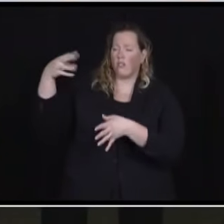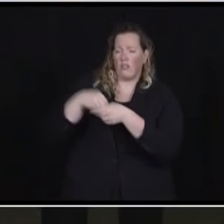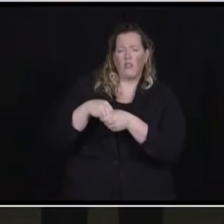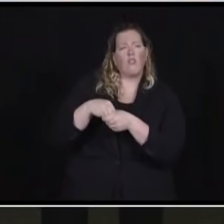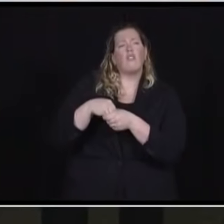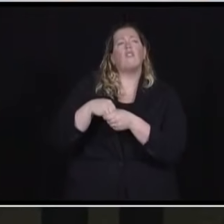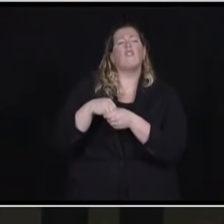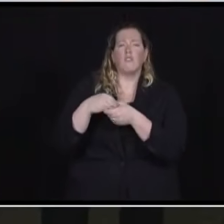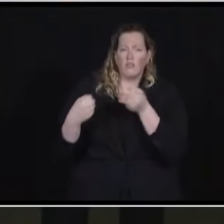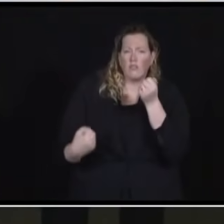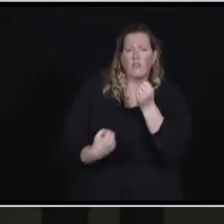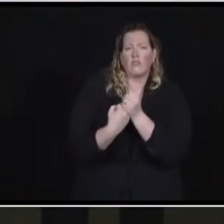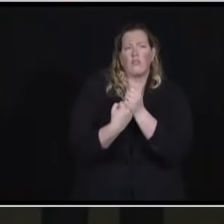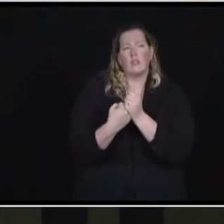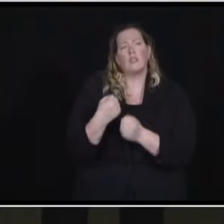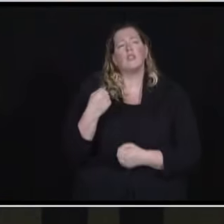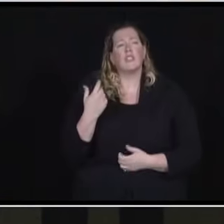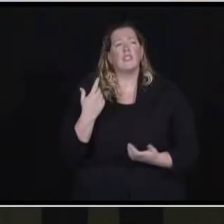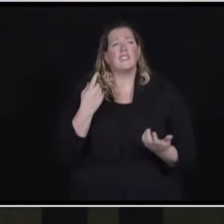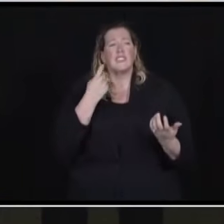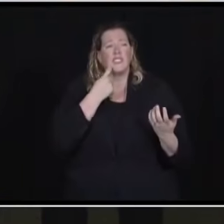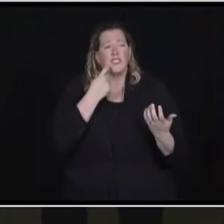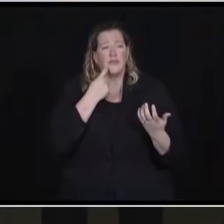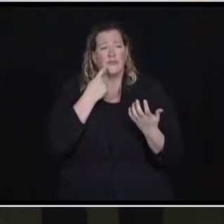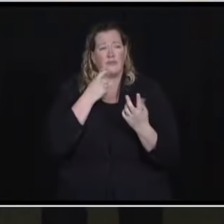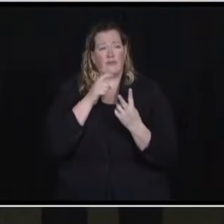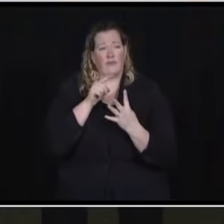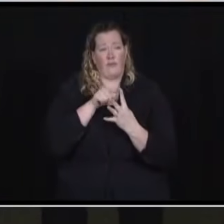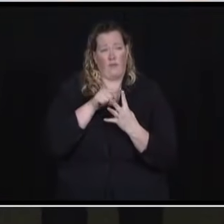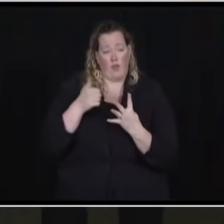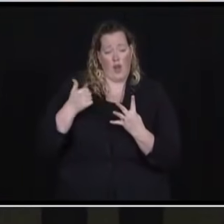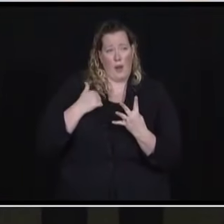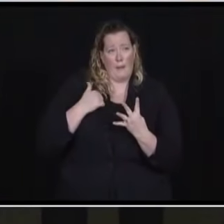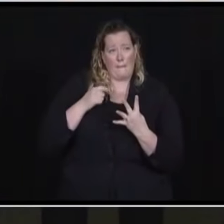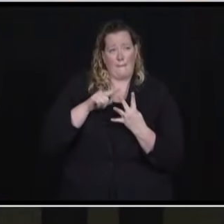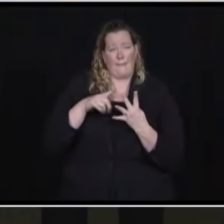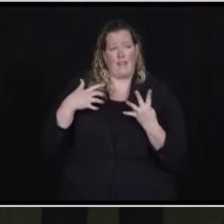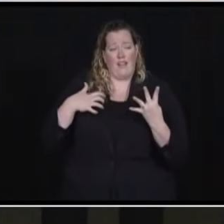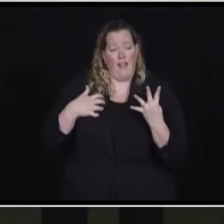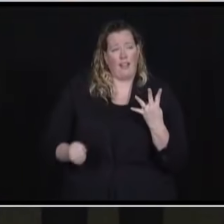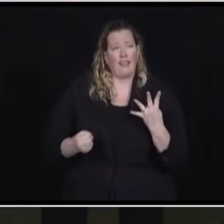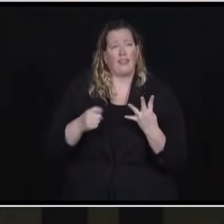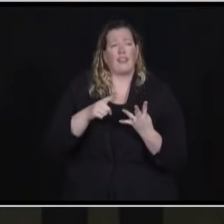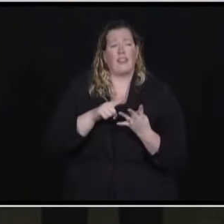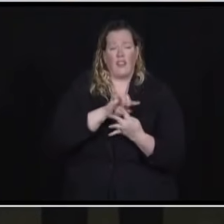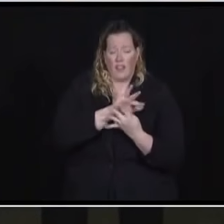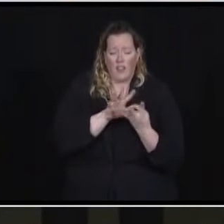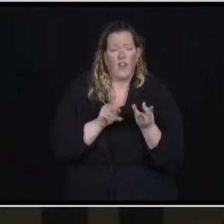to get vaccinated we want we can get back to normal life. There is a huge amount of work we are a long